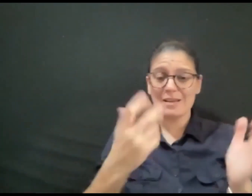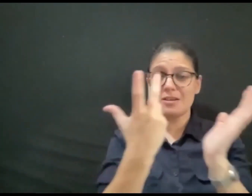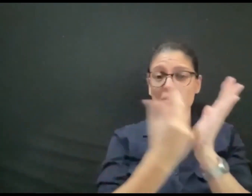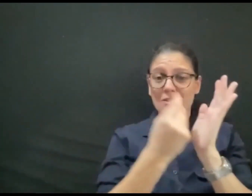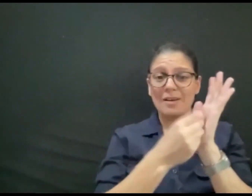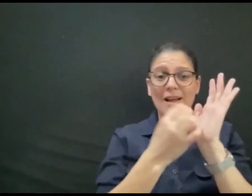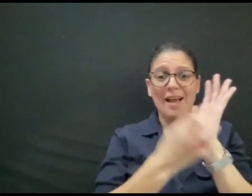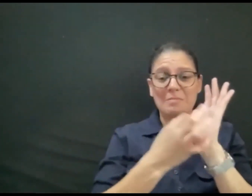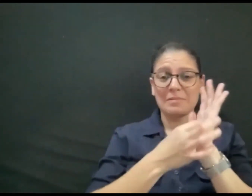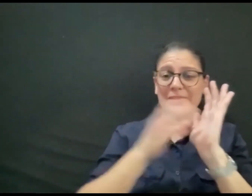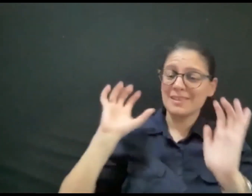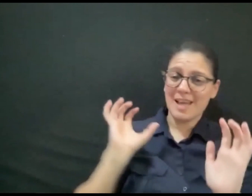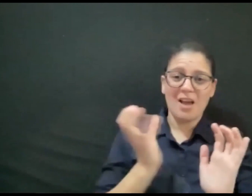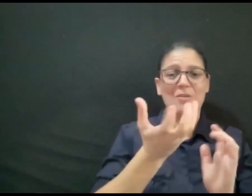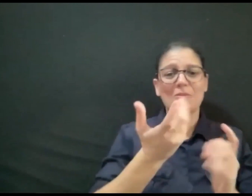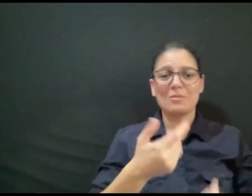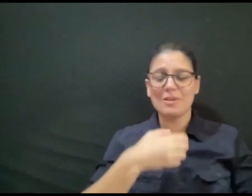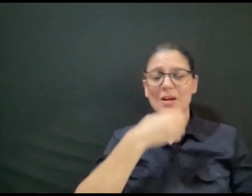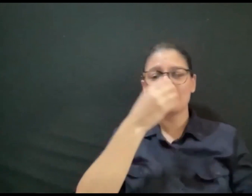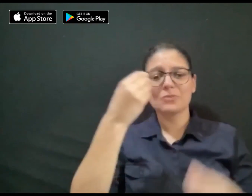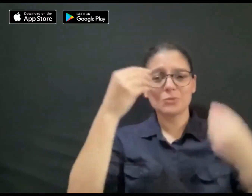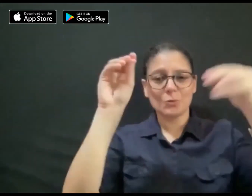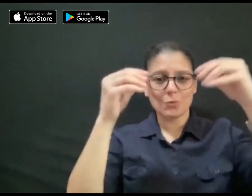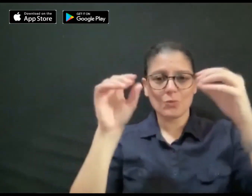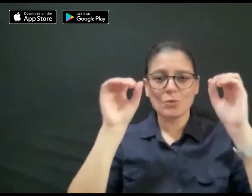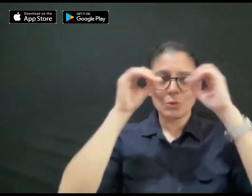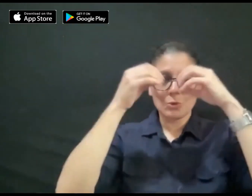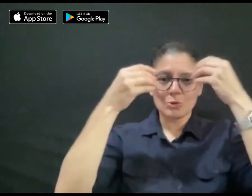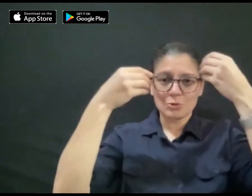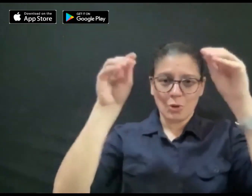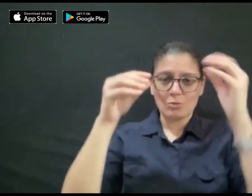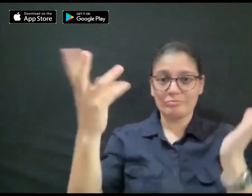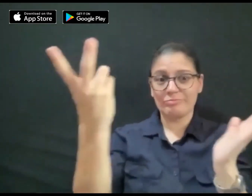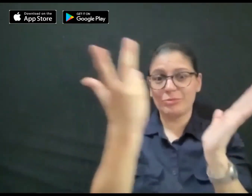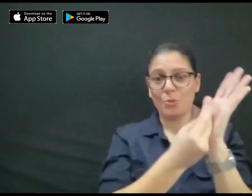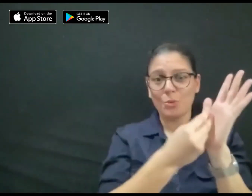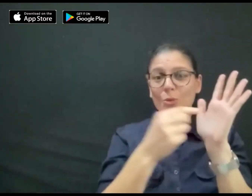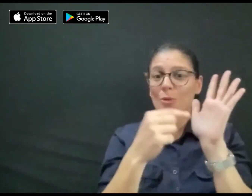the Sign1News app by heading to the app store or Google play store on your smart phone and